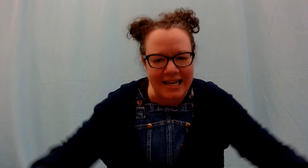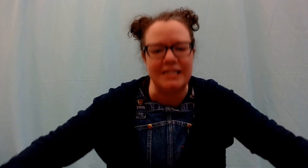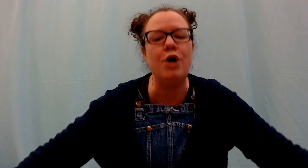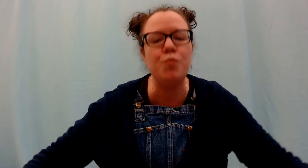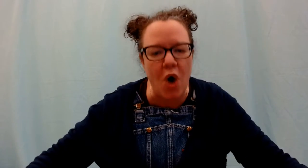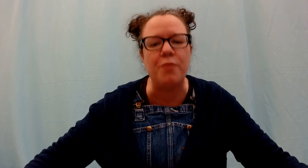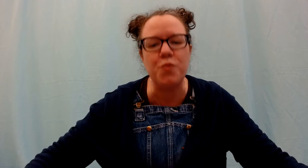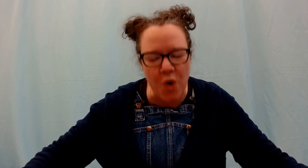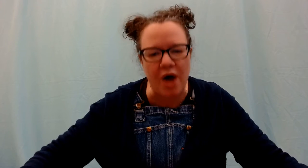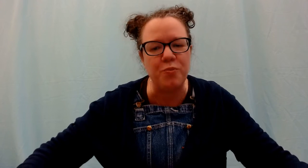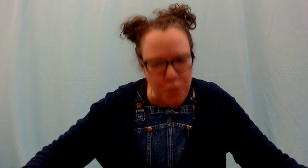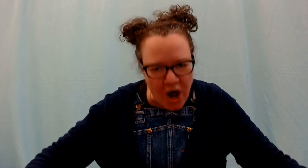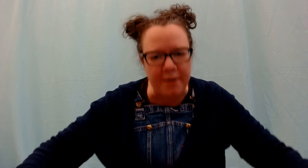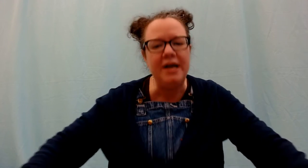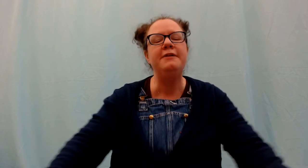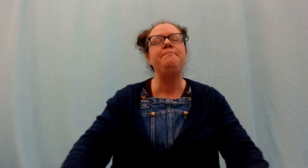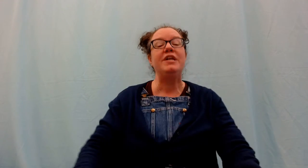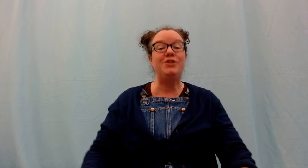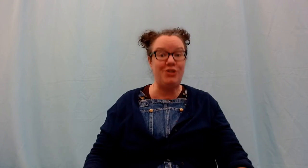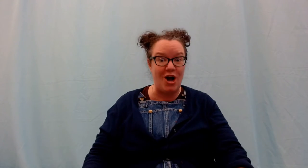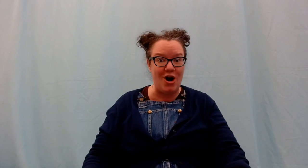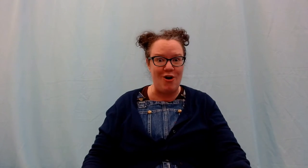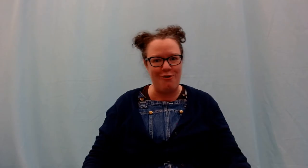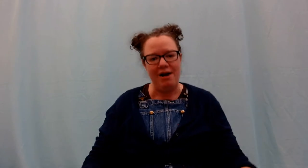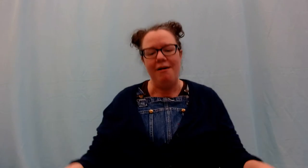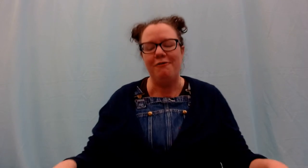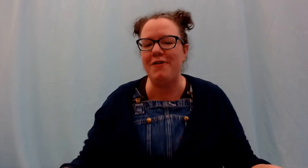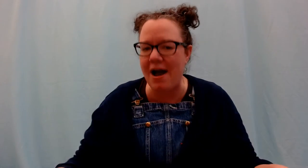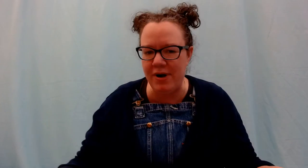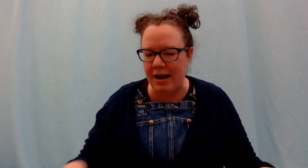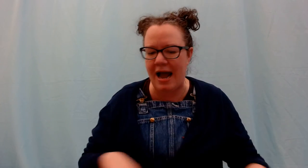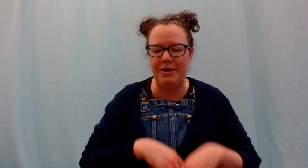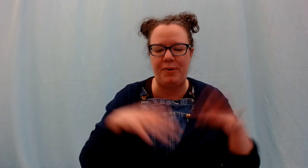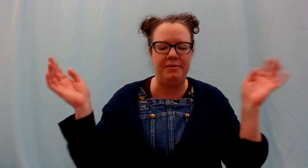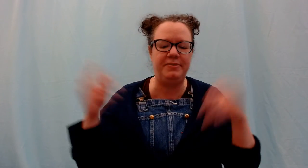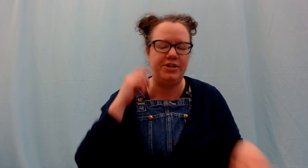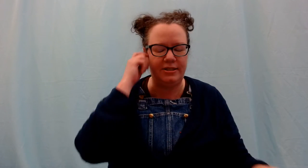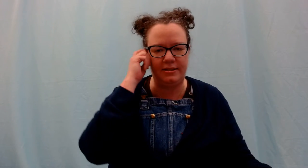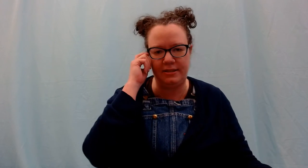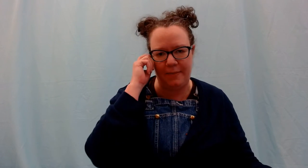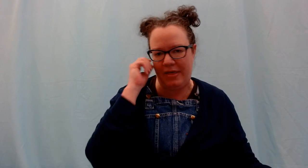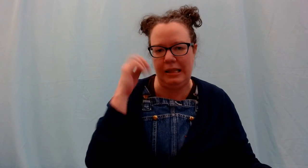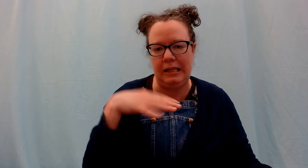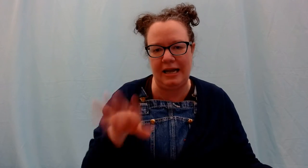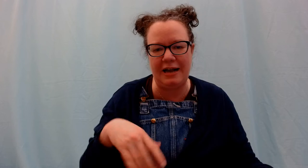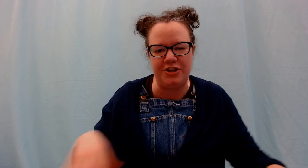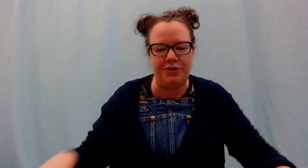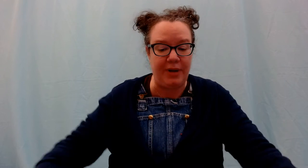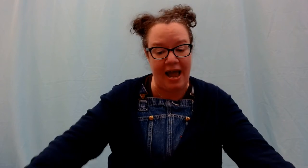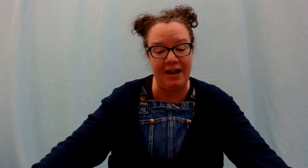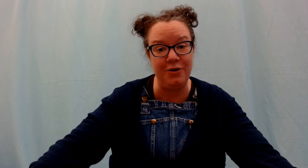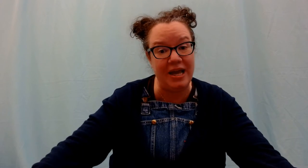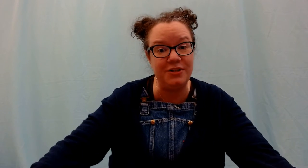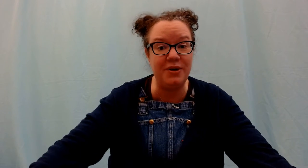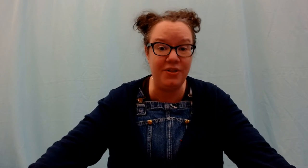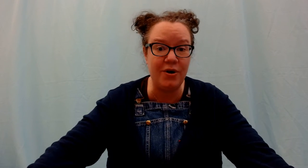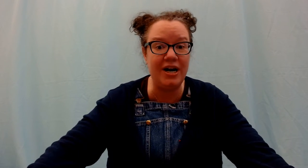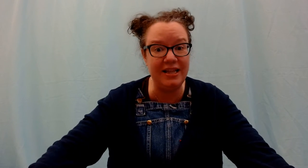#kiss. Mwah! Mwah! Mwah! # So for that one I would probably just skip that little I just do can you kiss with your